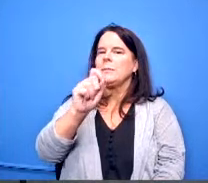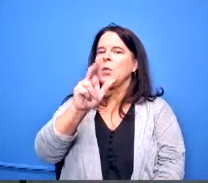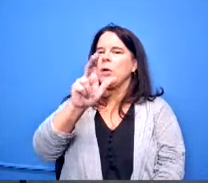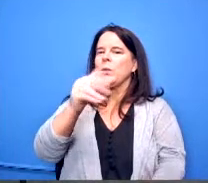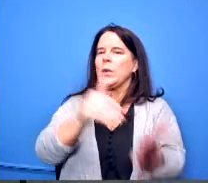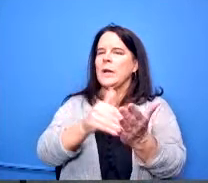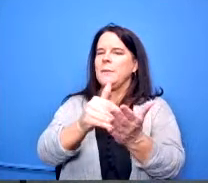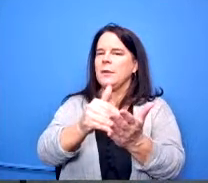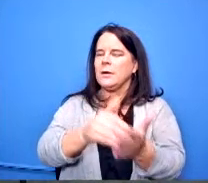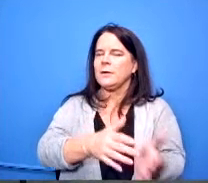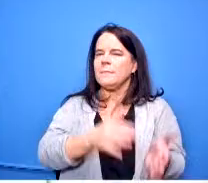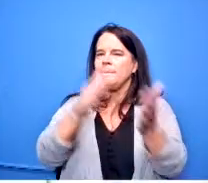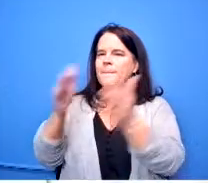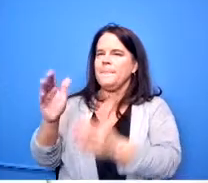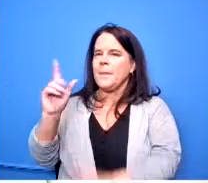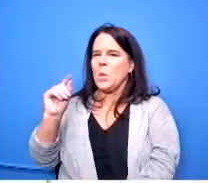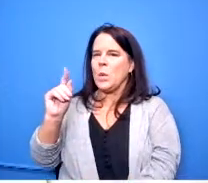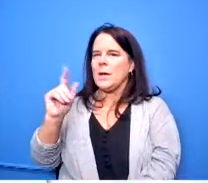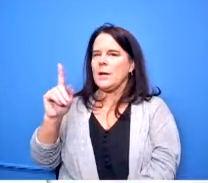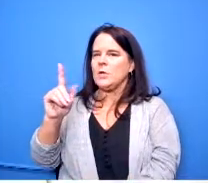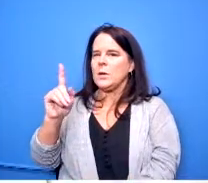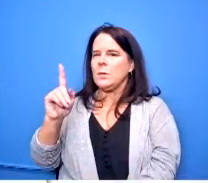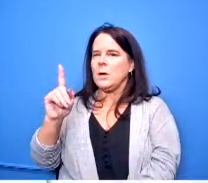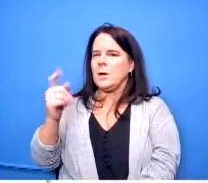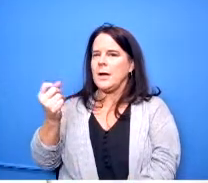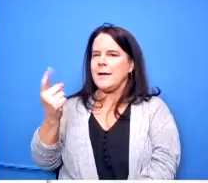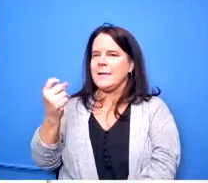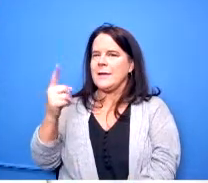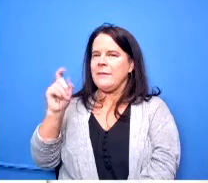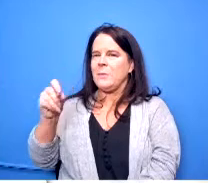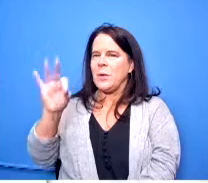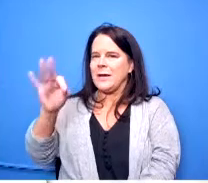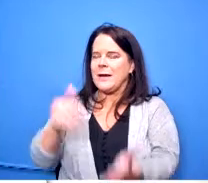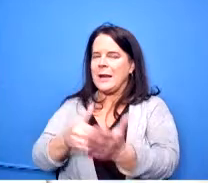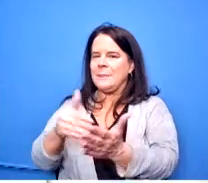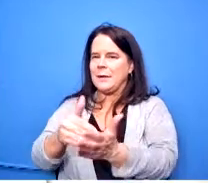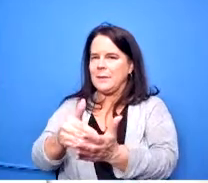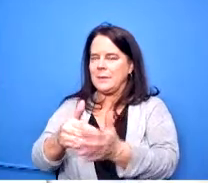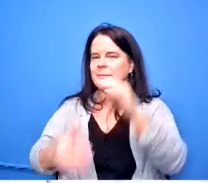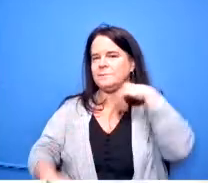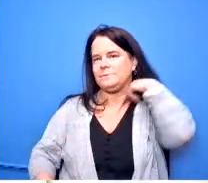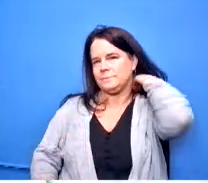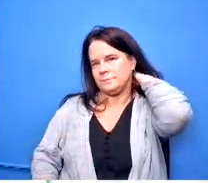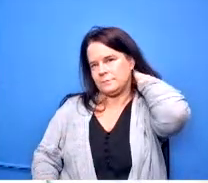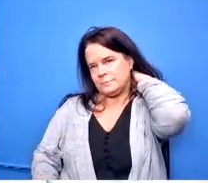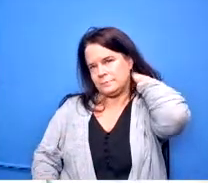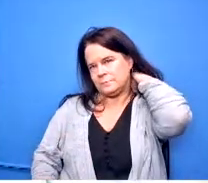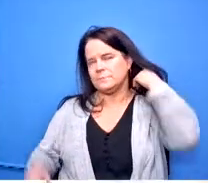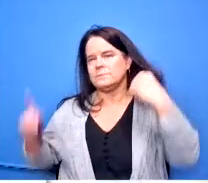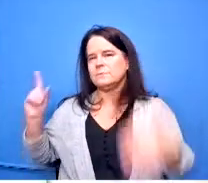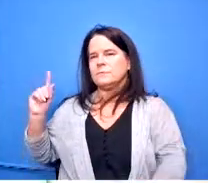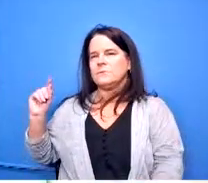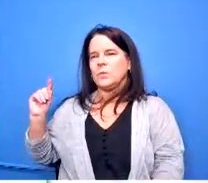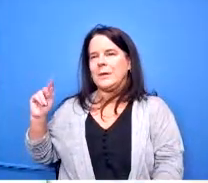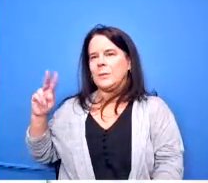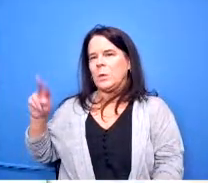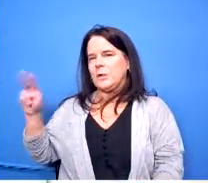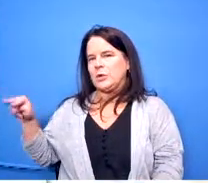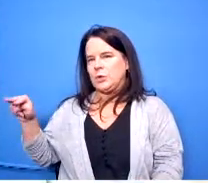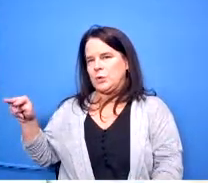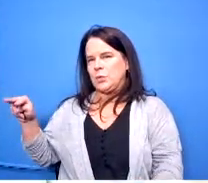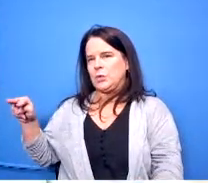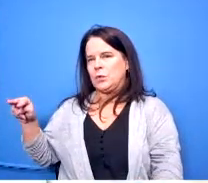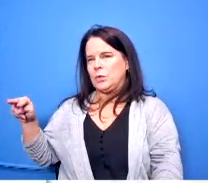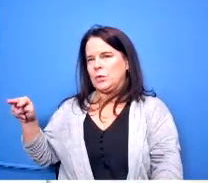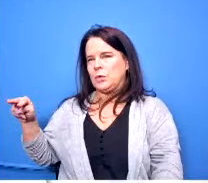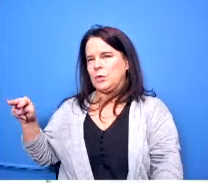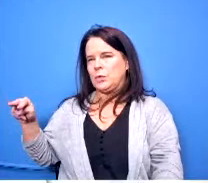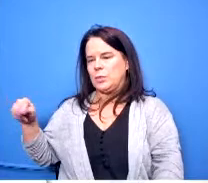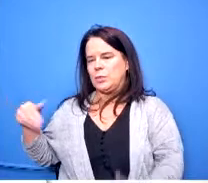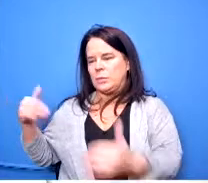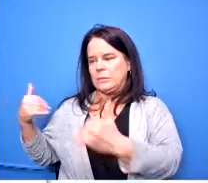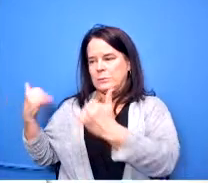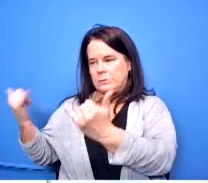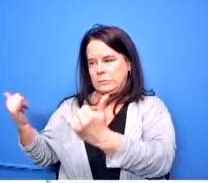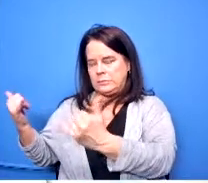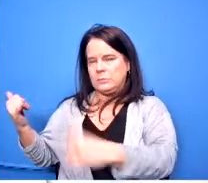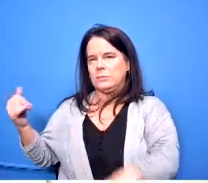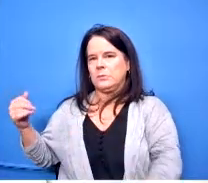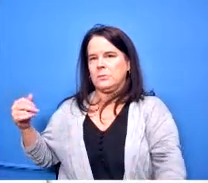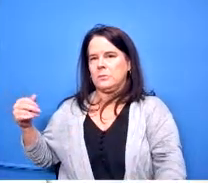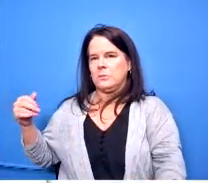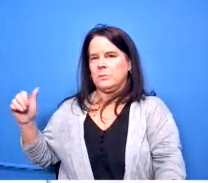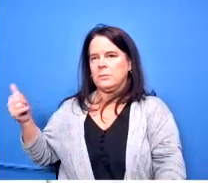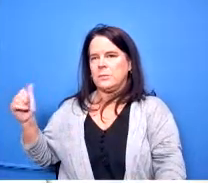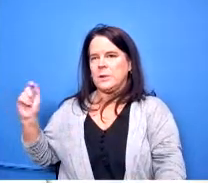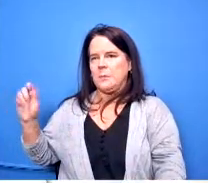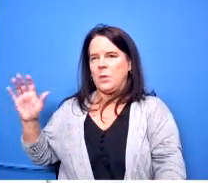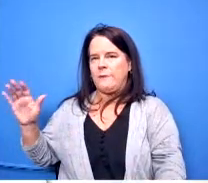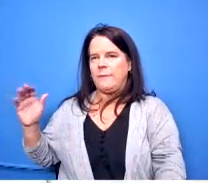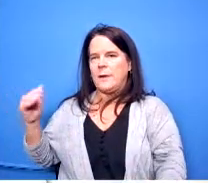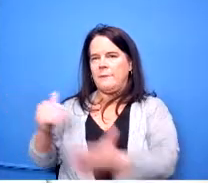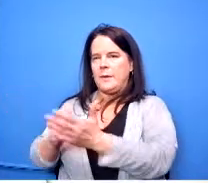in 2021 we spent 11.9 million for 2022 up to today we spent 10.5 million